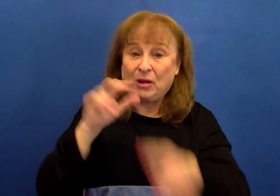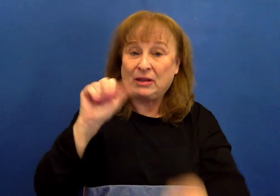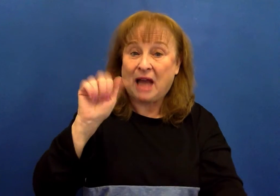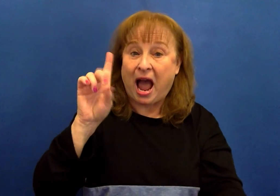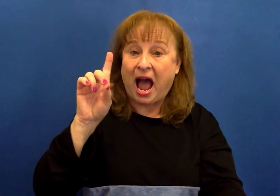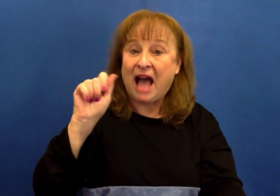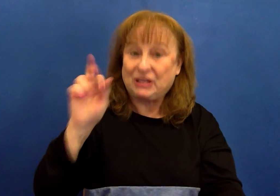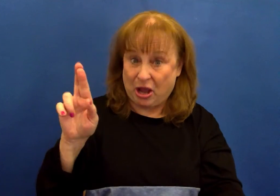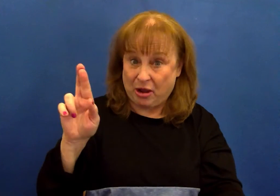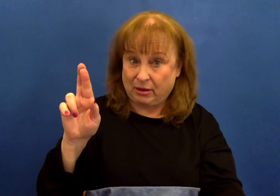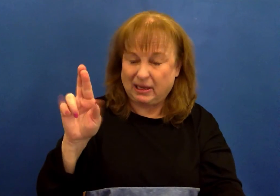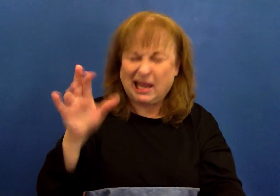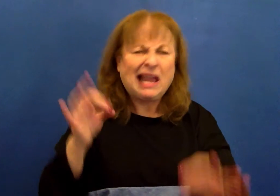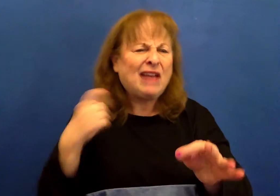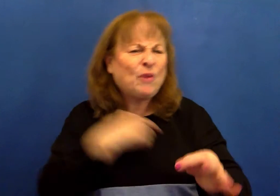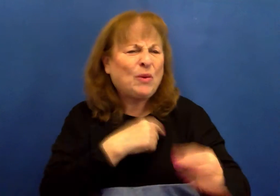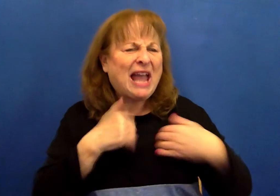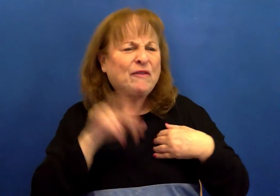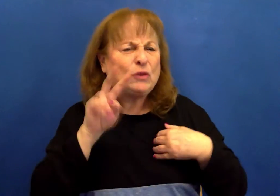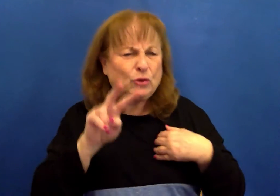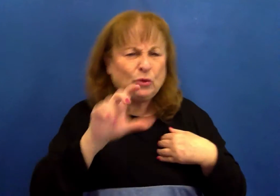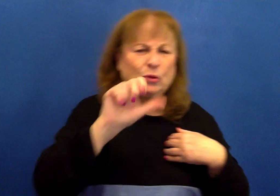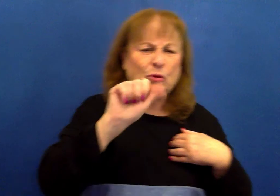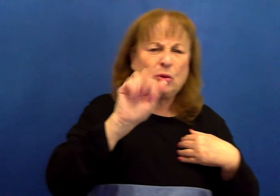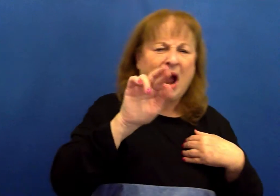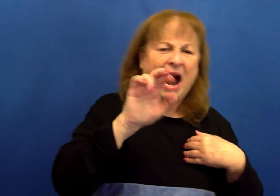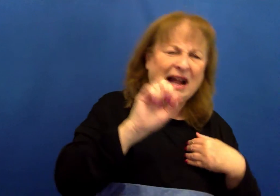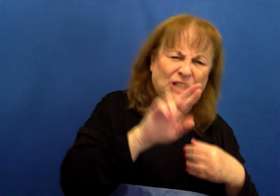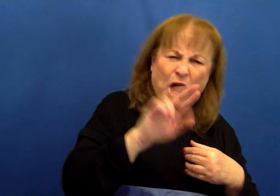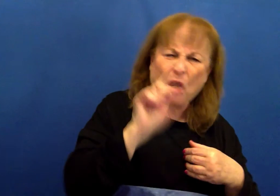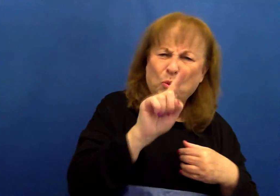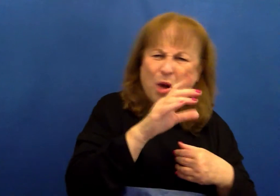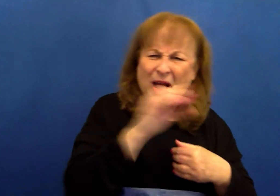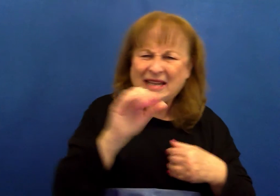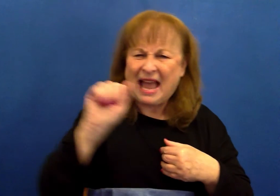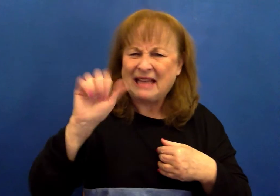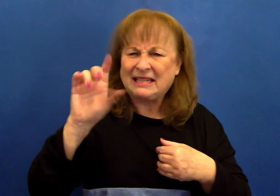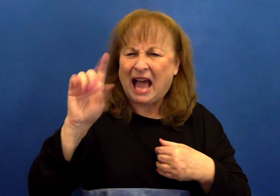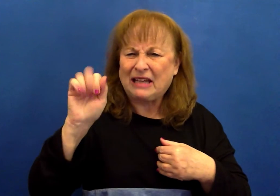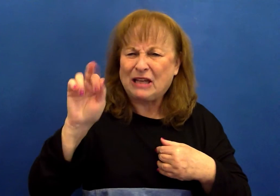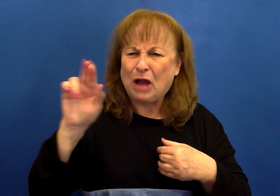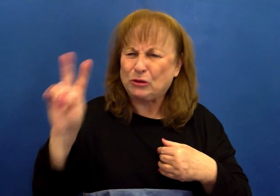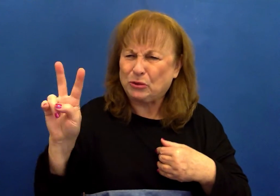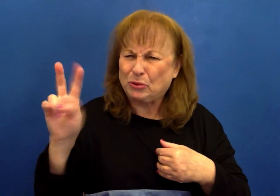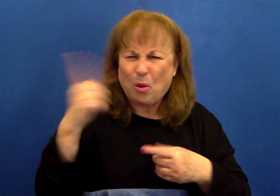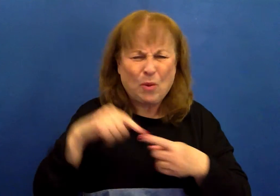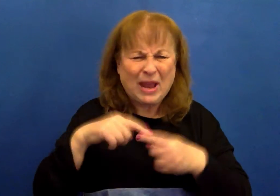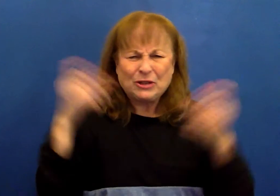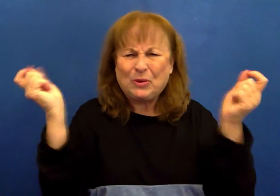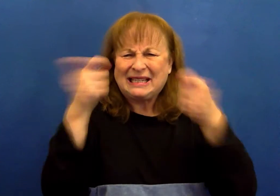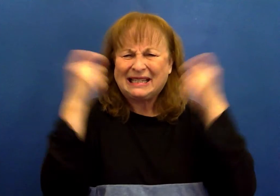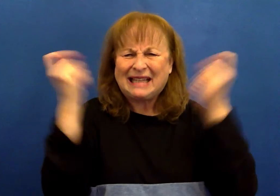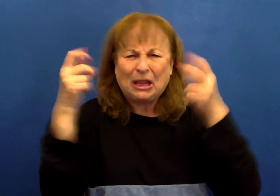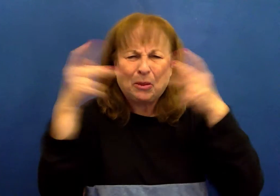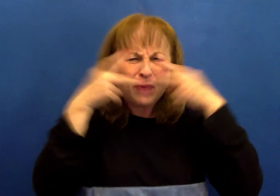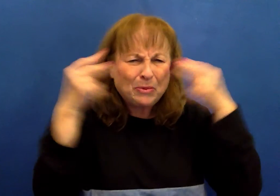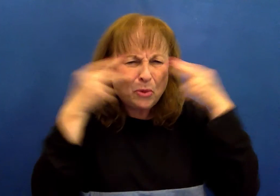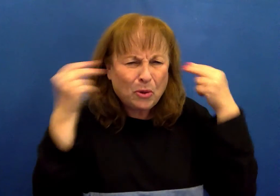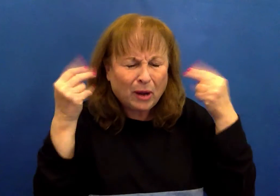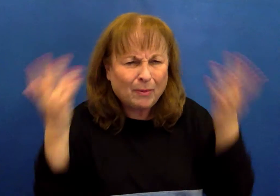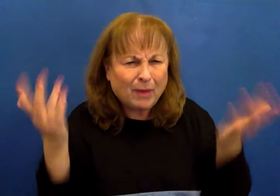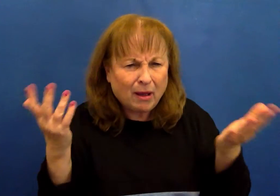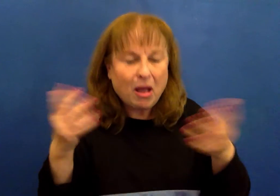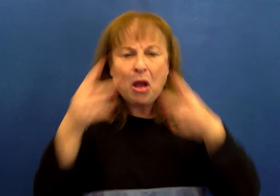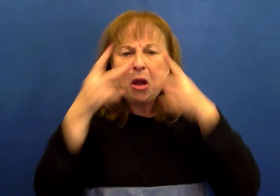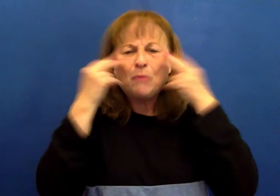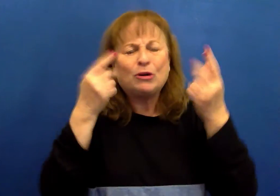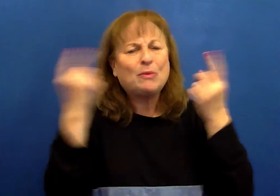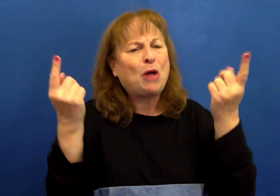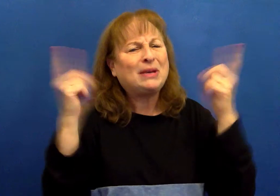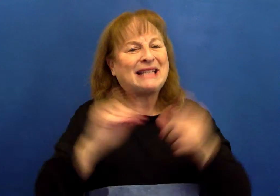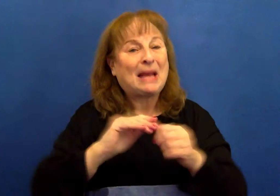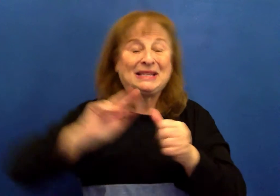If we have two Adars, when do we celebrate Purim? Purim is always celebrated in the second Adar